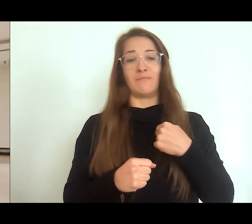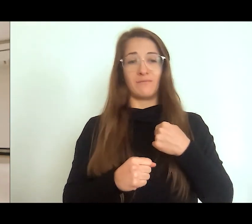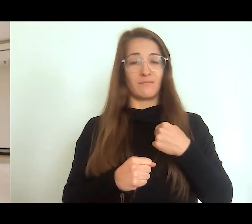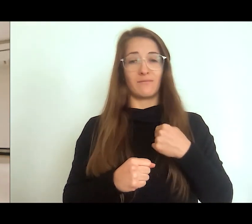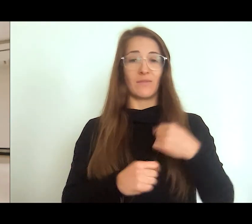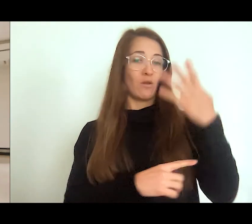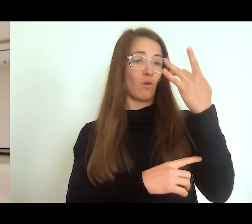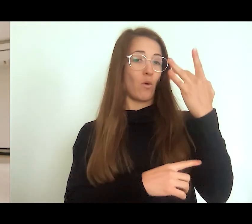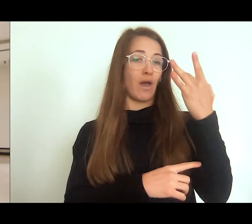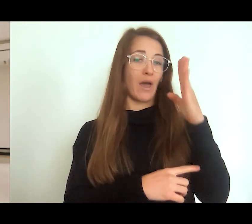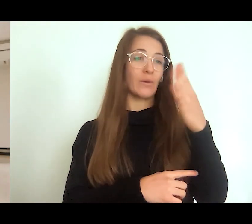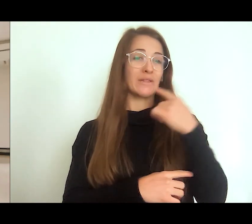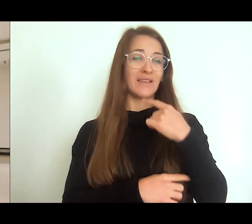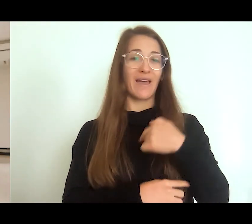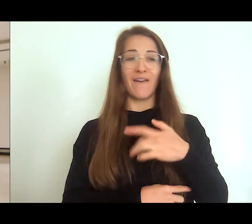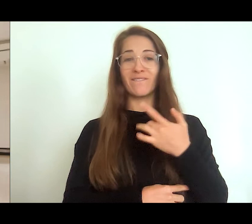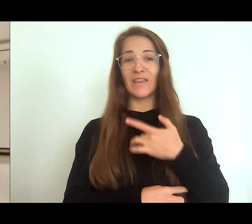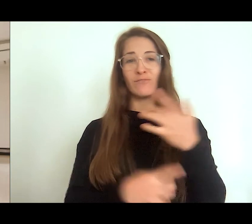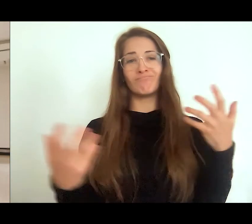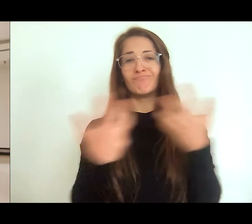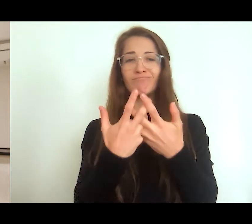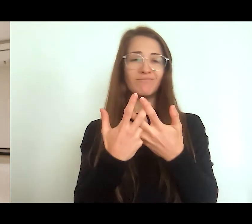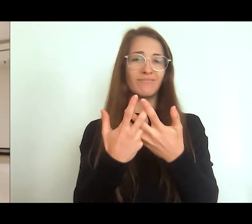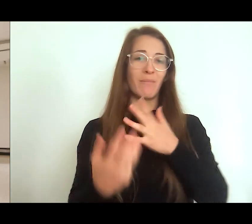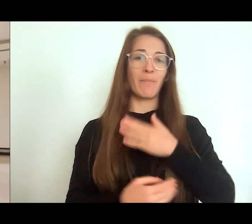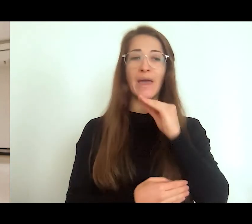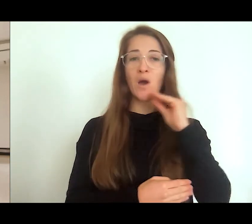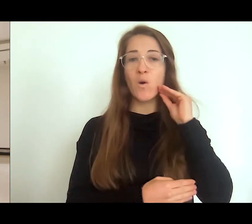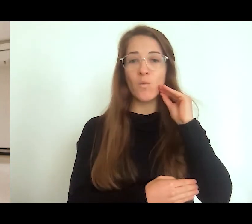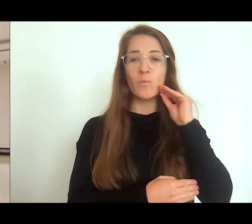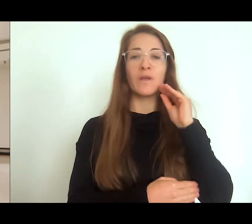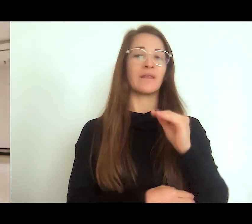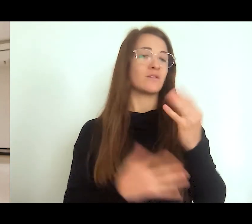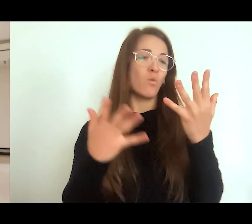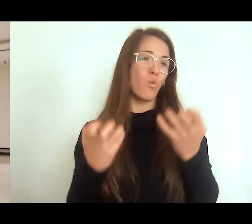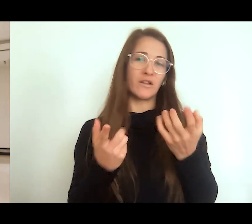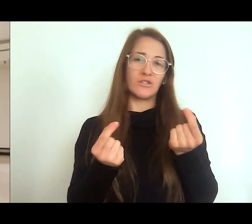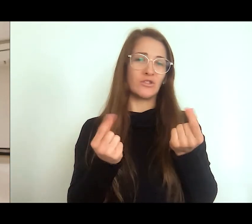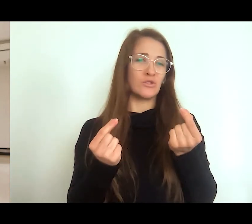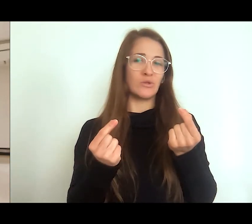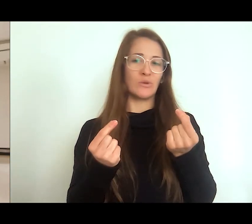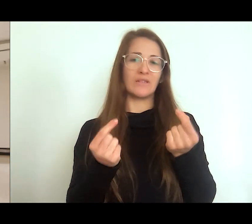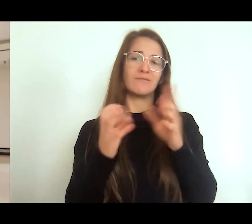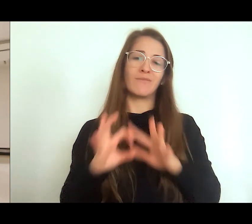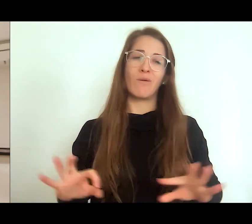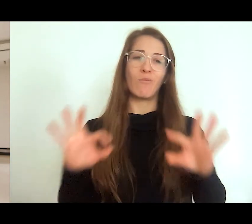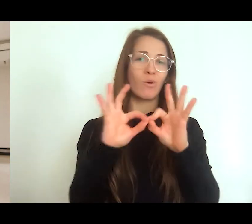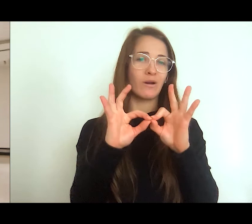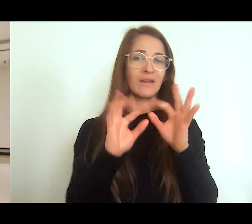IS WHY I WOULD SAY I FEEL LIKE THIS IS MY HOME NOW, THIS IS WHAT I WANT TO DO.